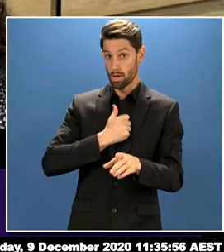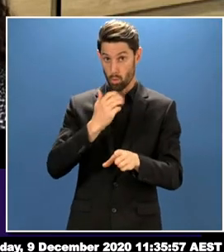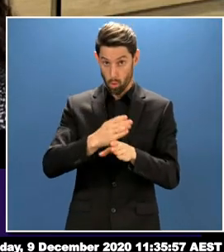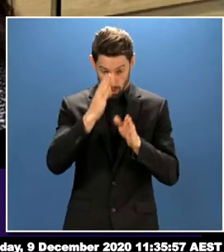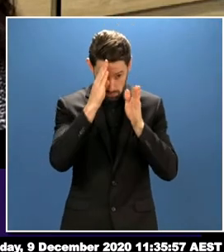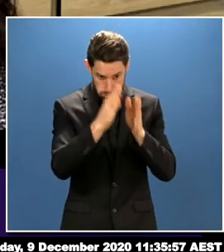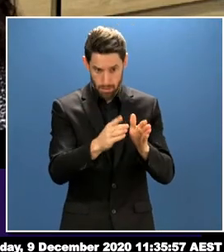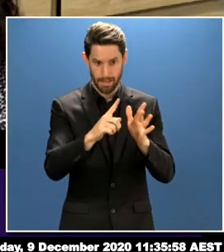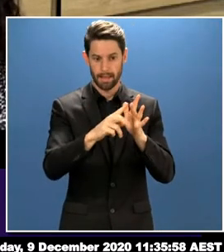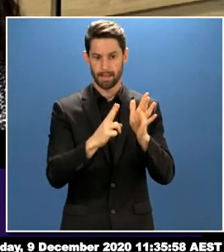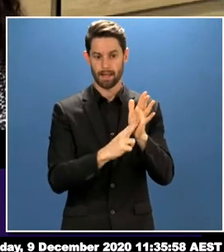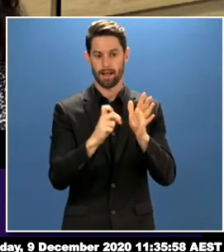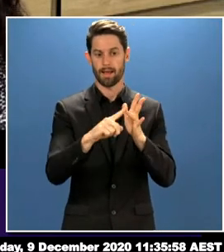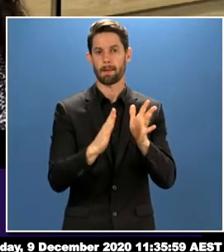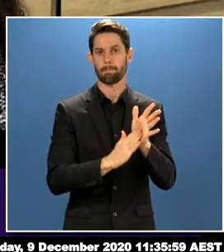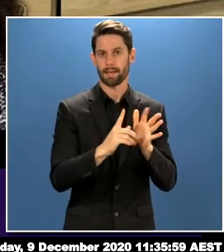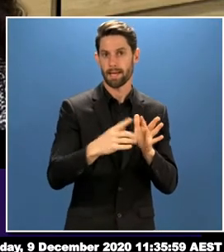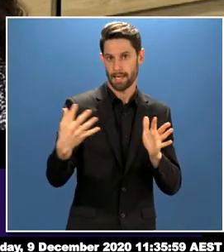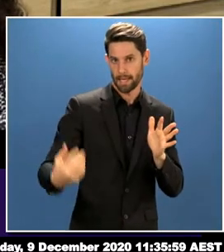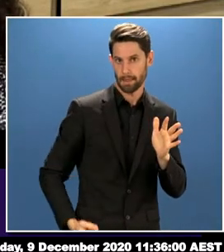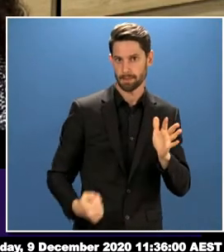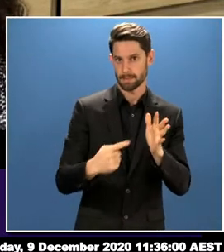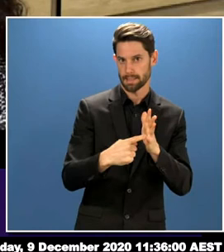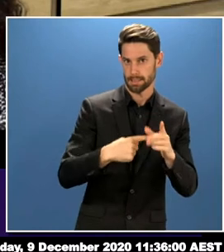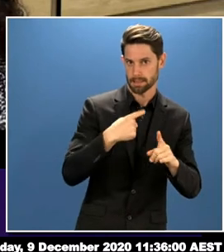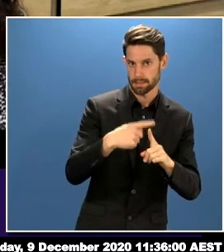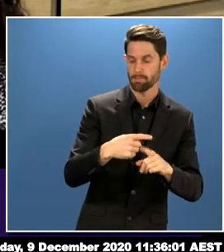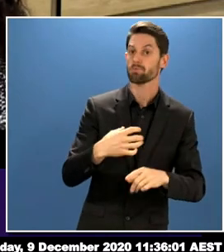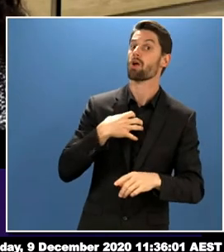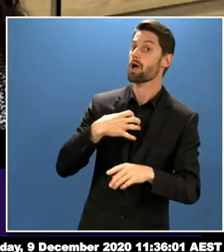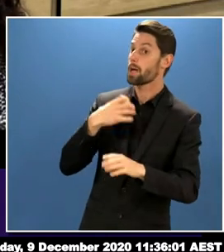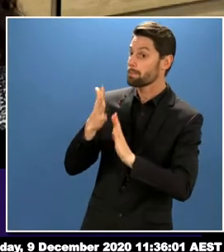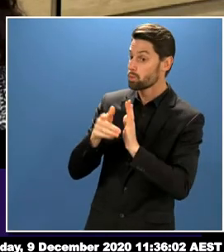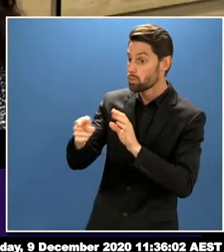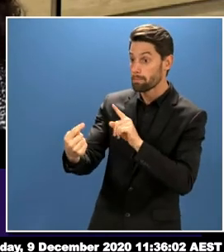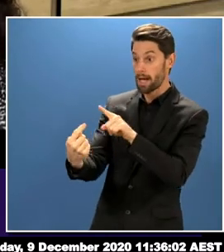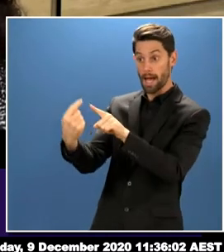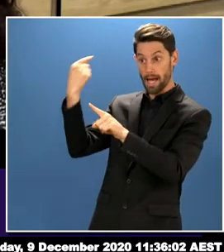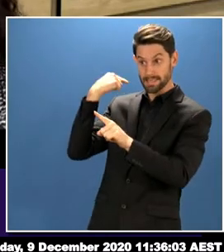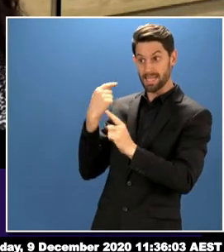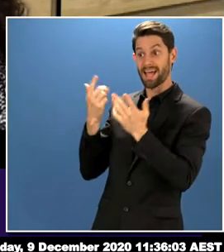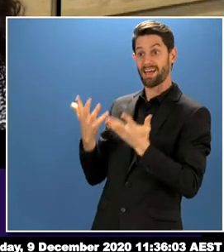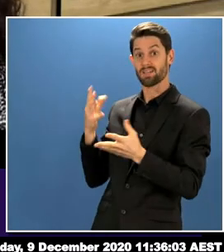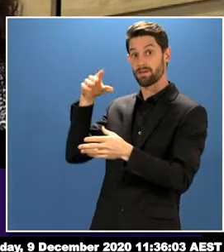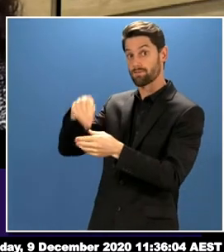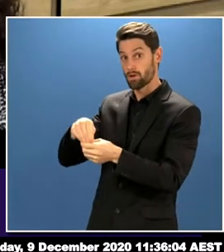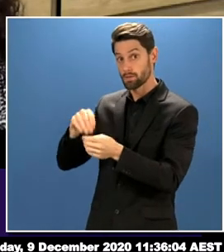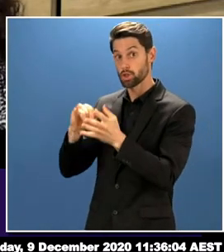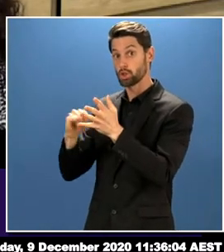So while you might have had historical involvement with superannuation, you are more focused now on the income tax?